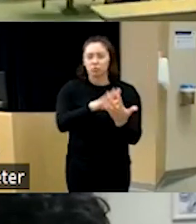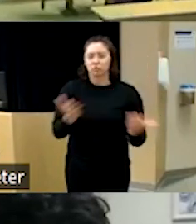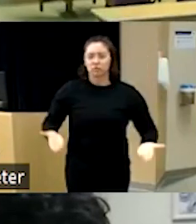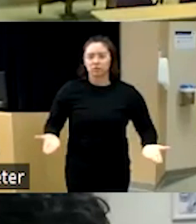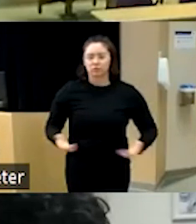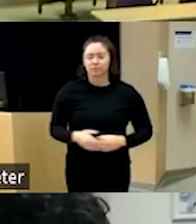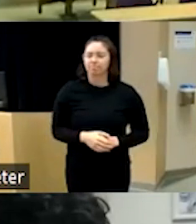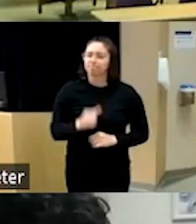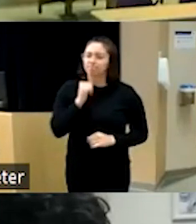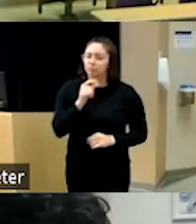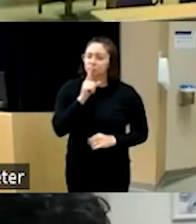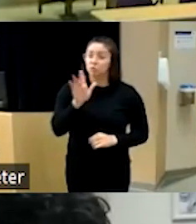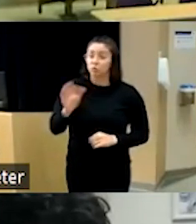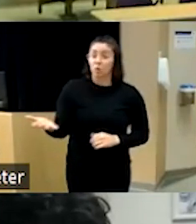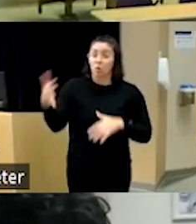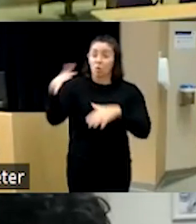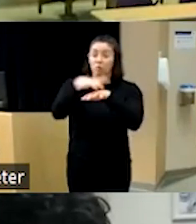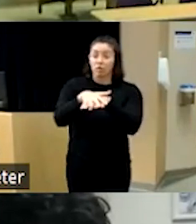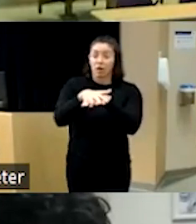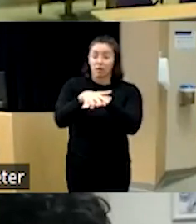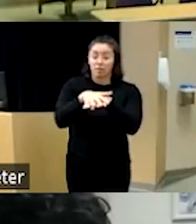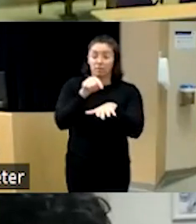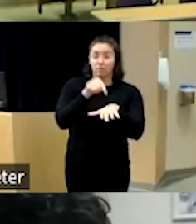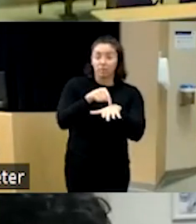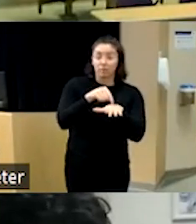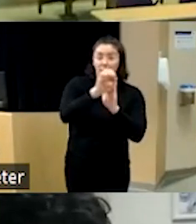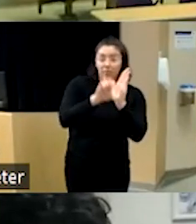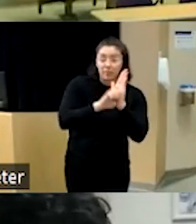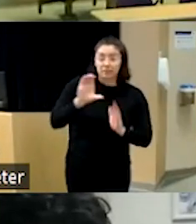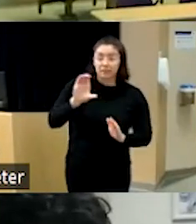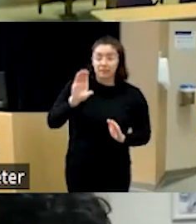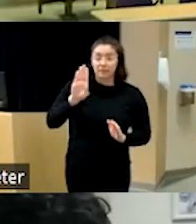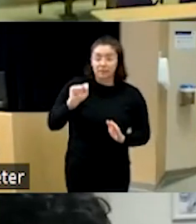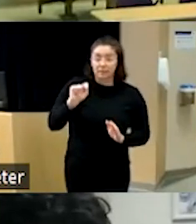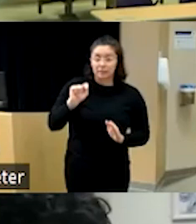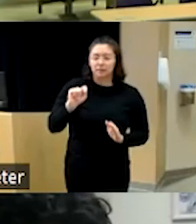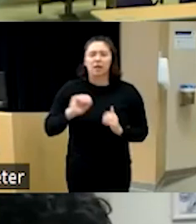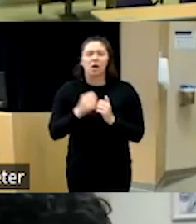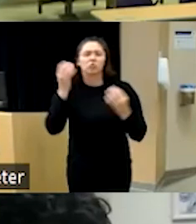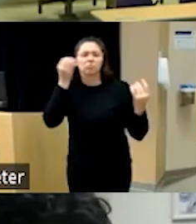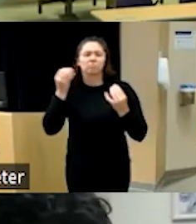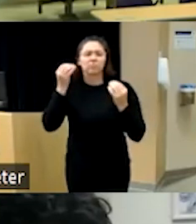know if if you're overlapping with your methods of CBT and thinking of it more as a function